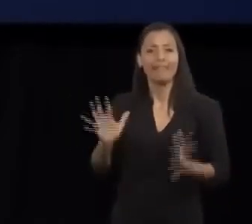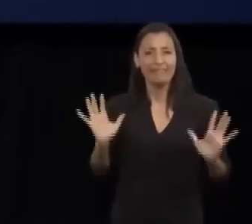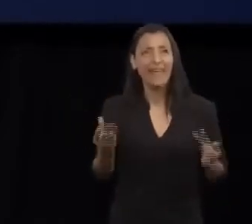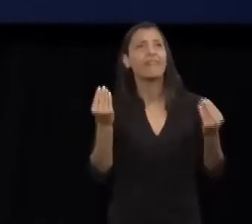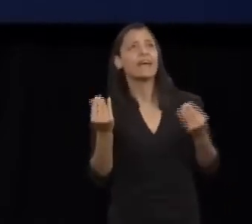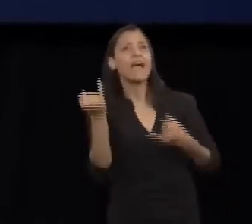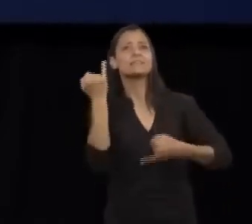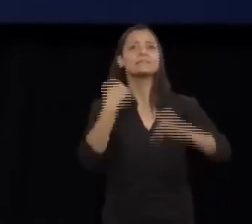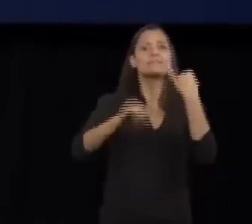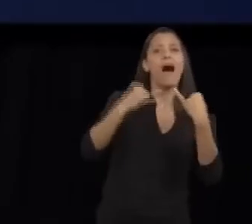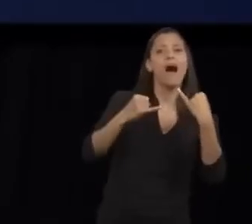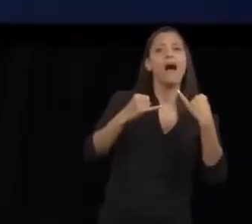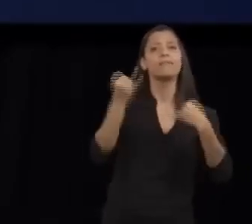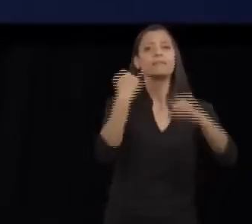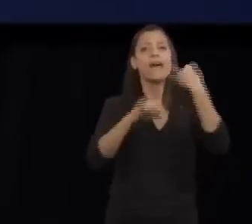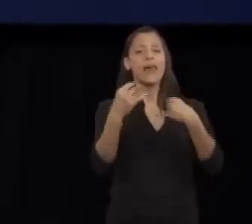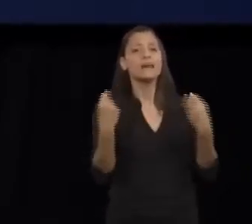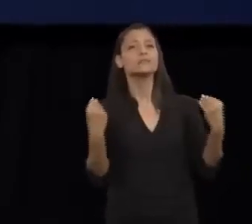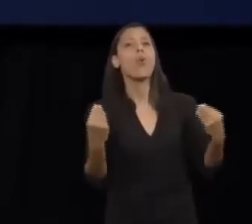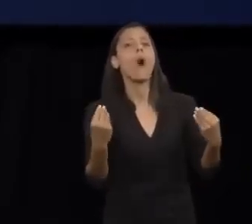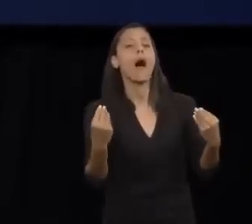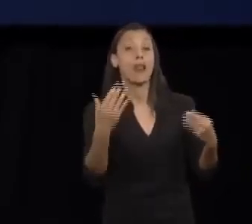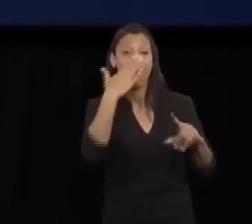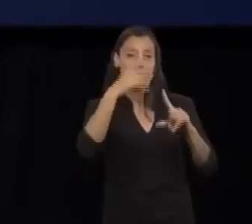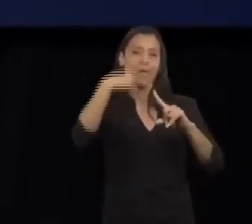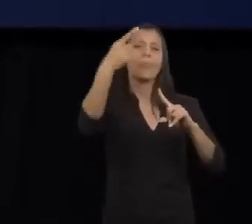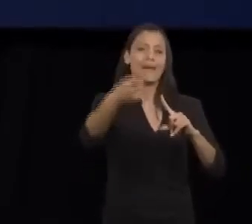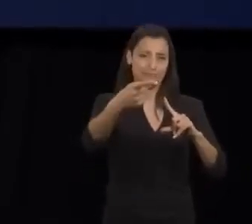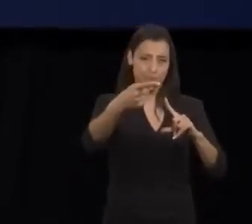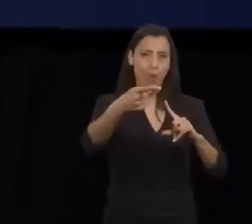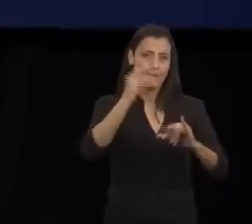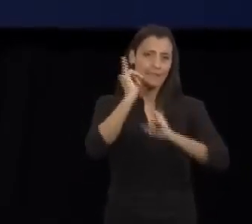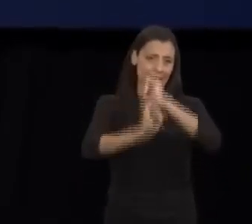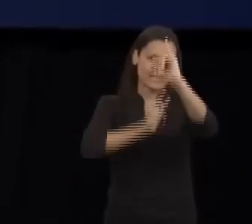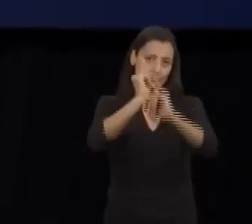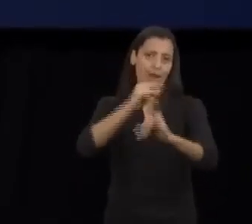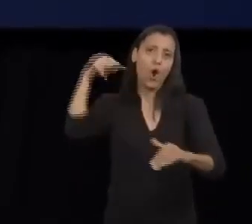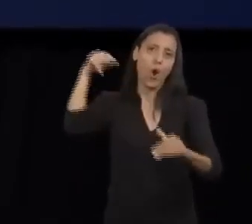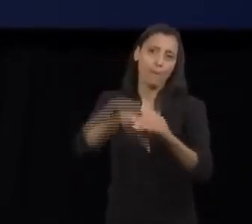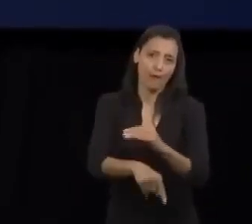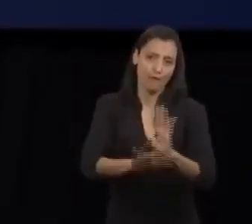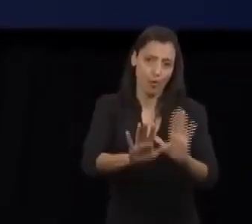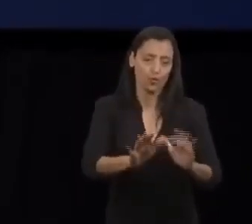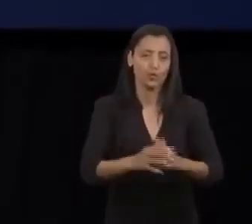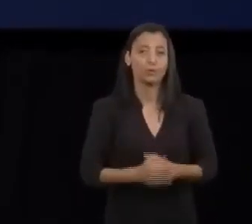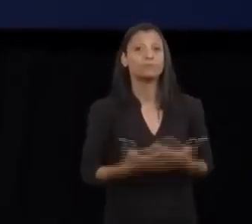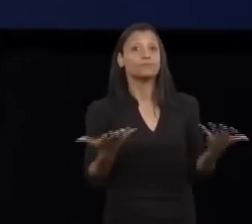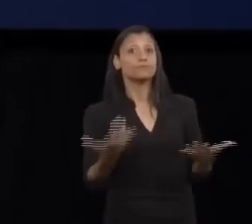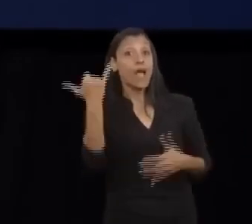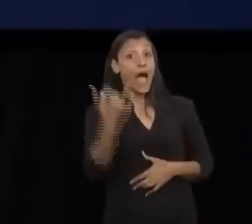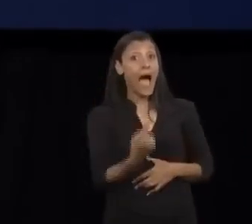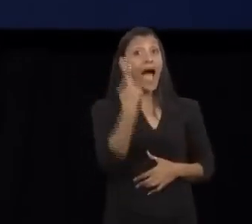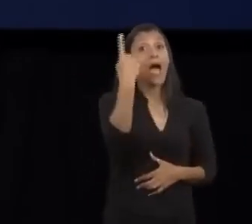We will see that in the third part. Why in a system of general equilibrium